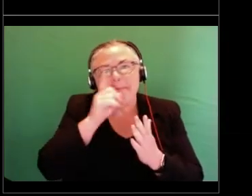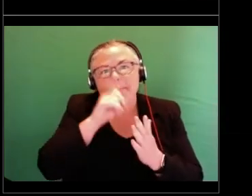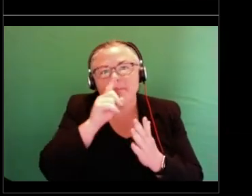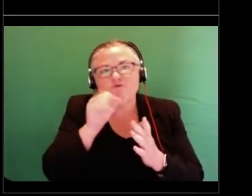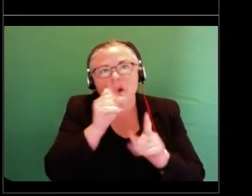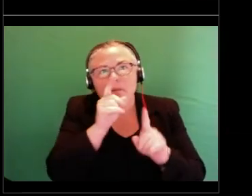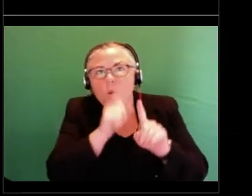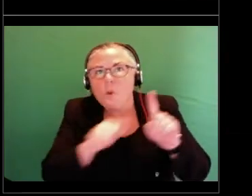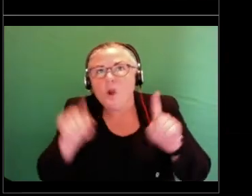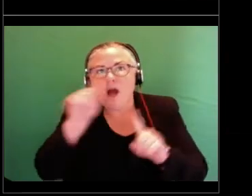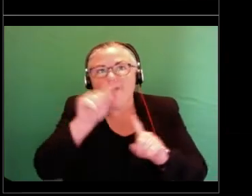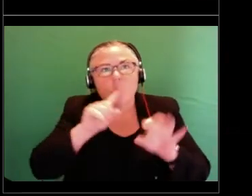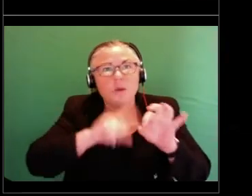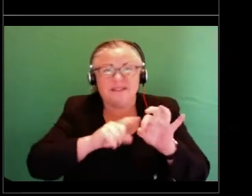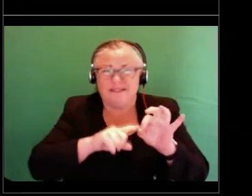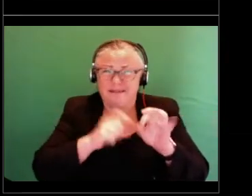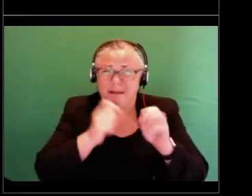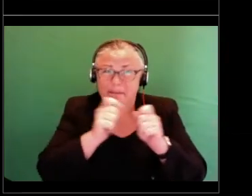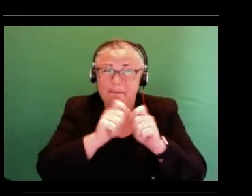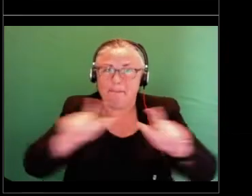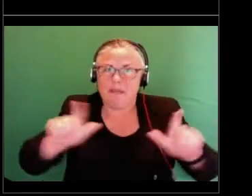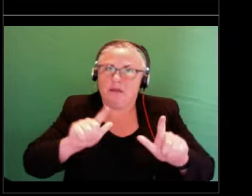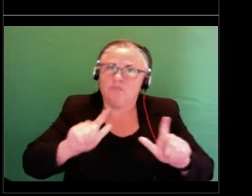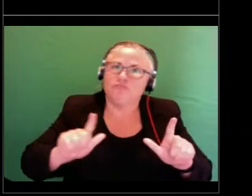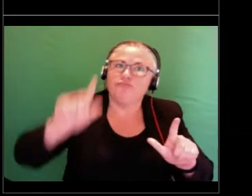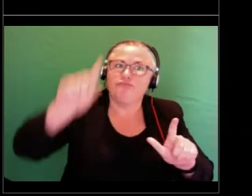Firstly, there has to be an element of family violence involved with the matter.